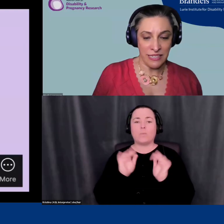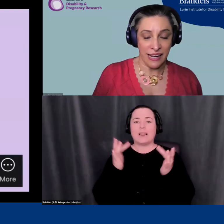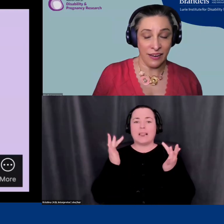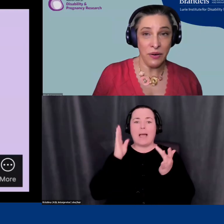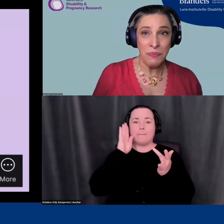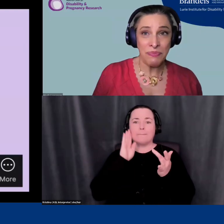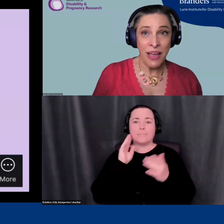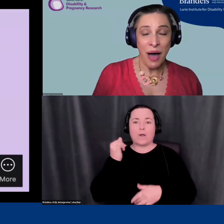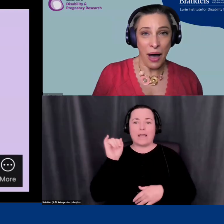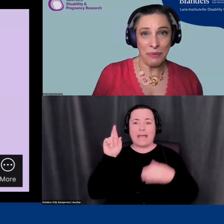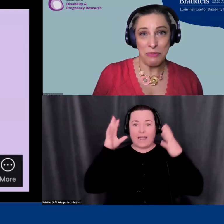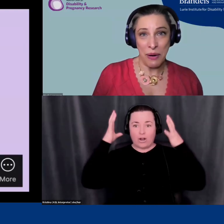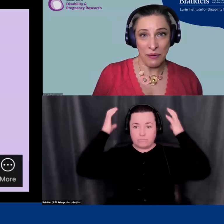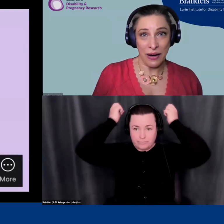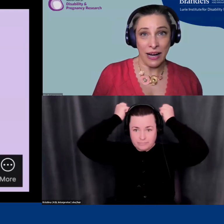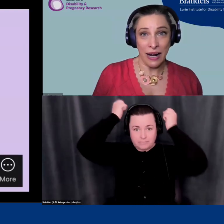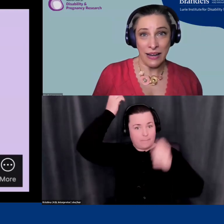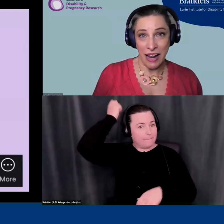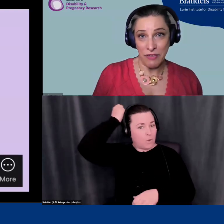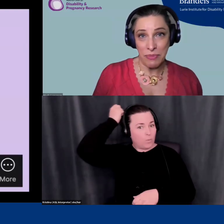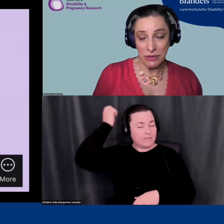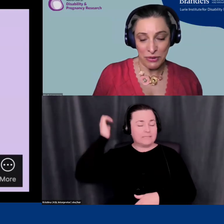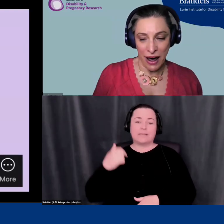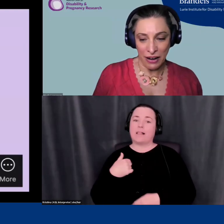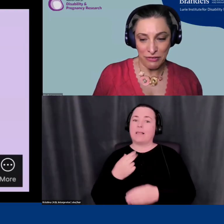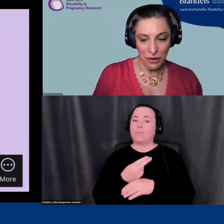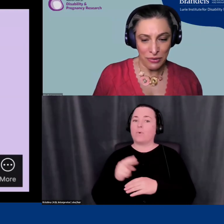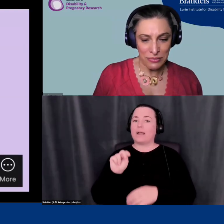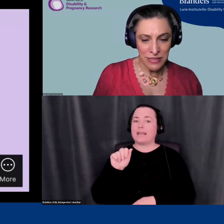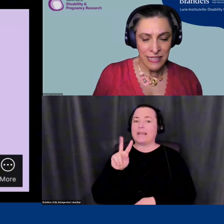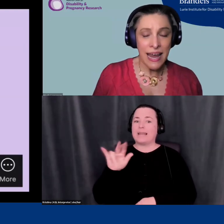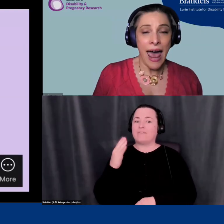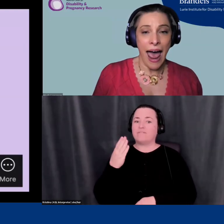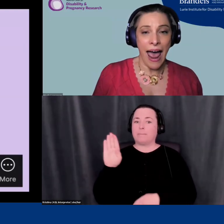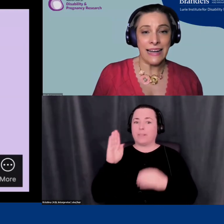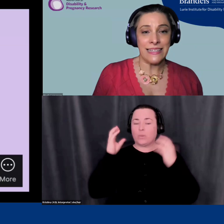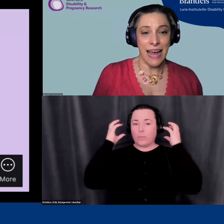ponytail. I'm wearing navy blue headphones and